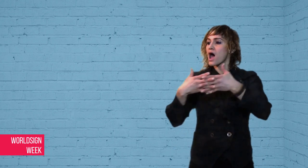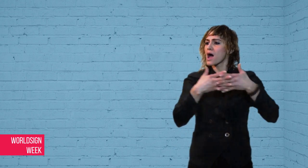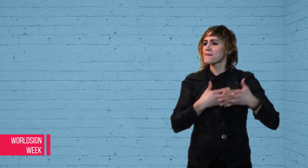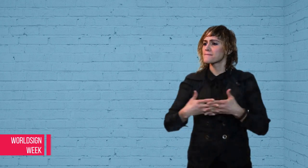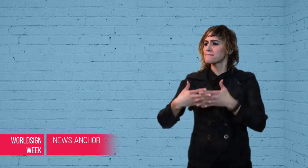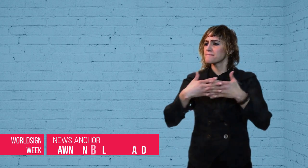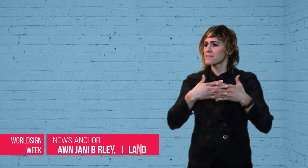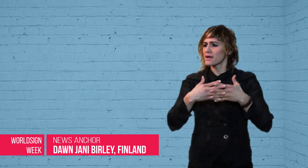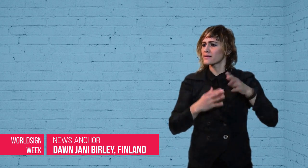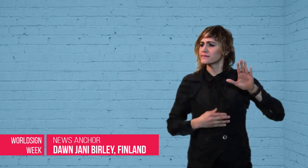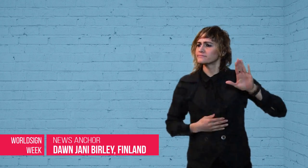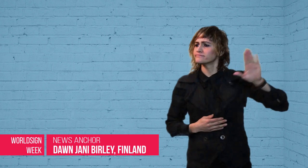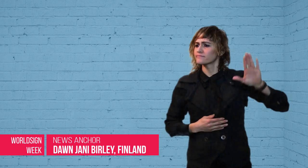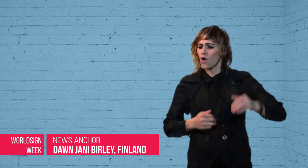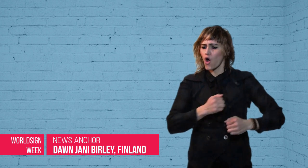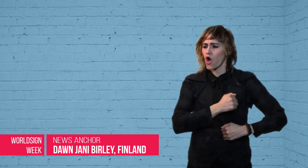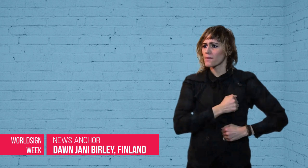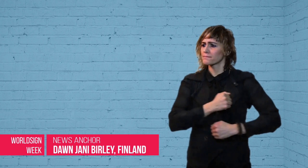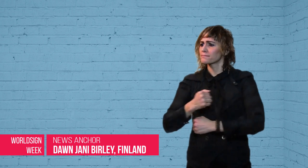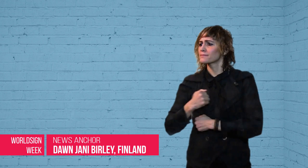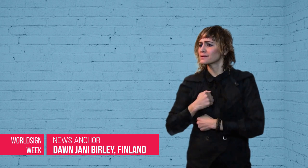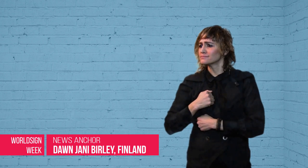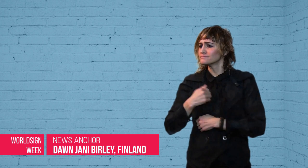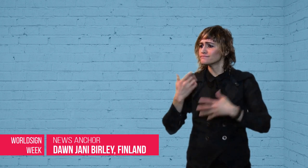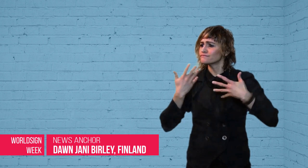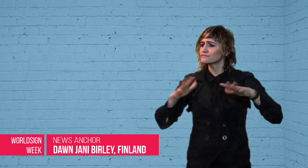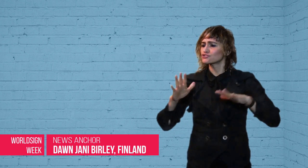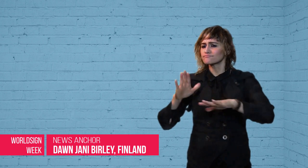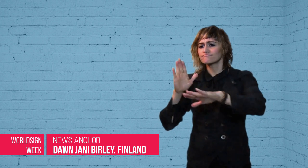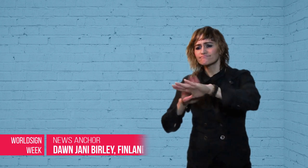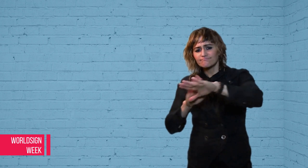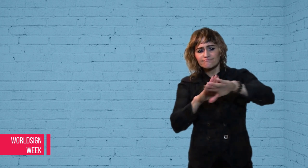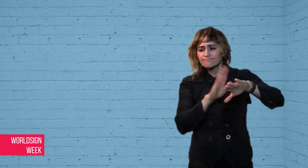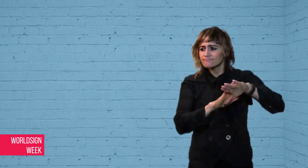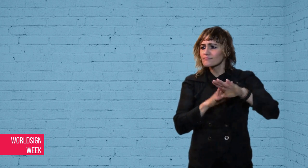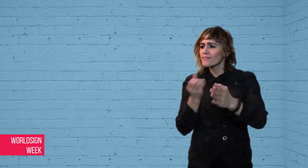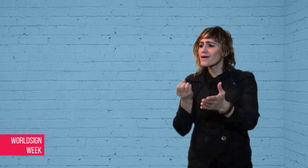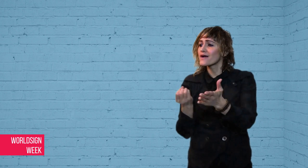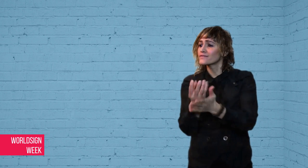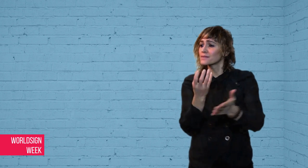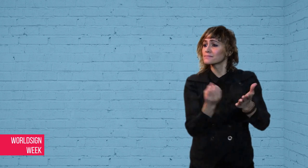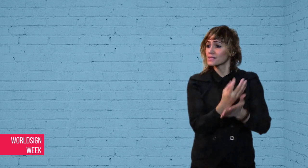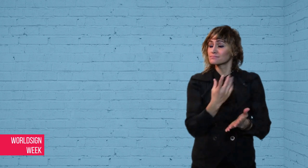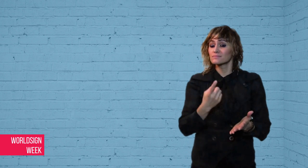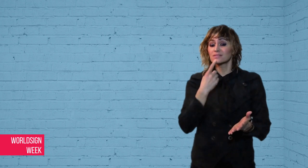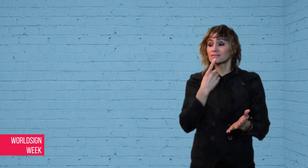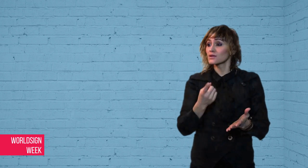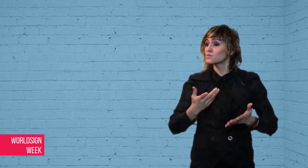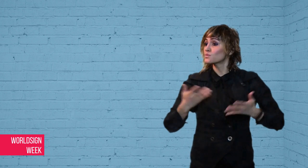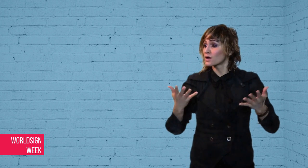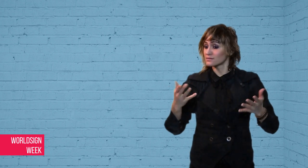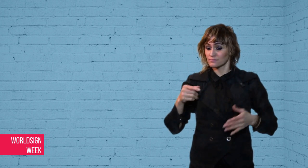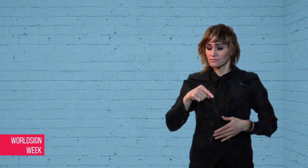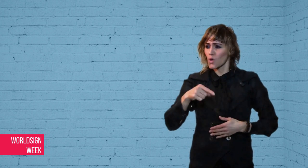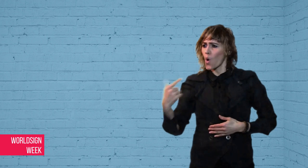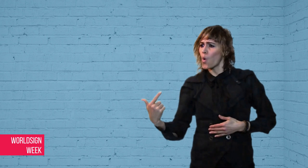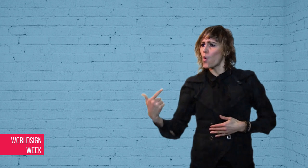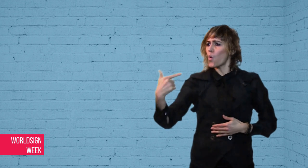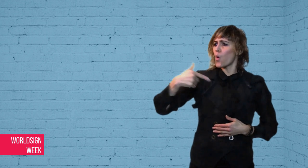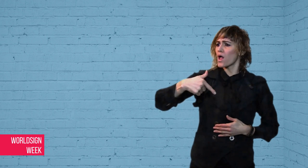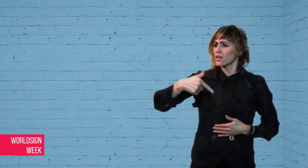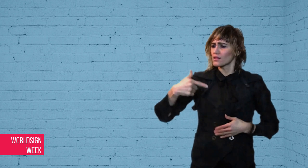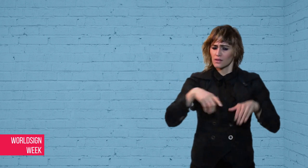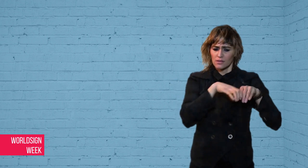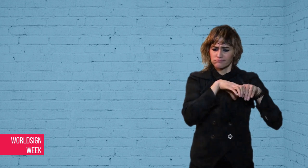Dawn: The U.S. Army announced that the government